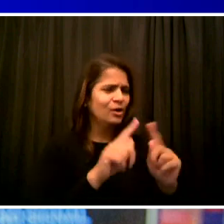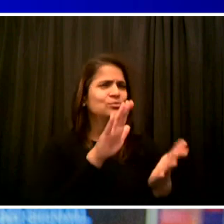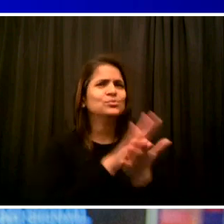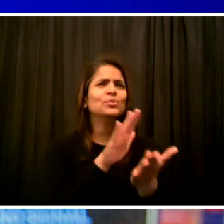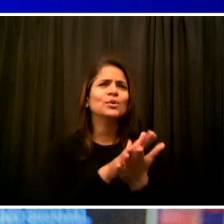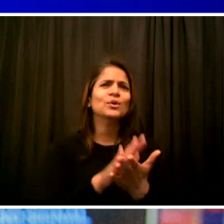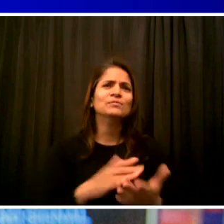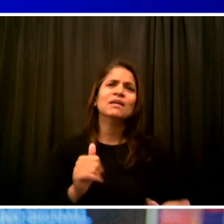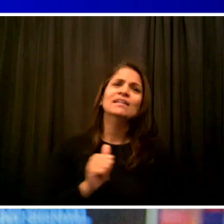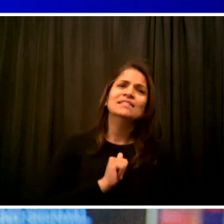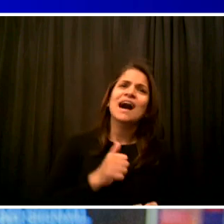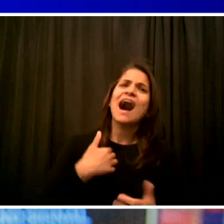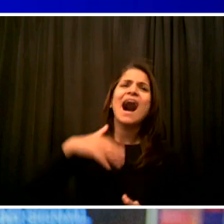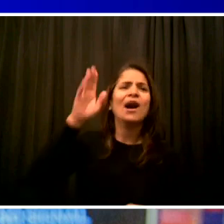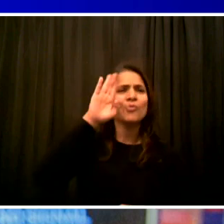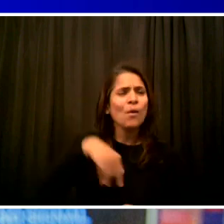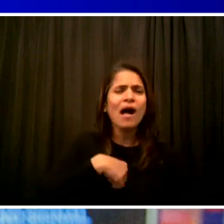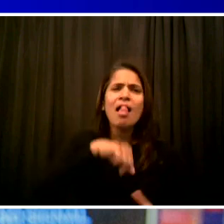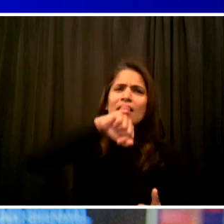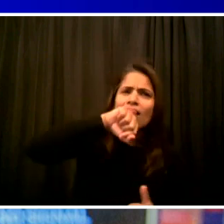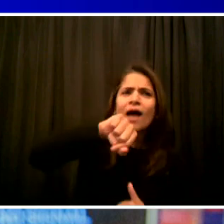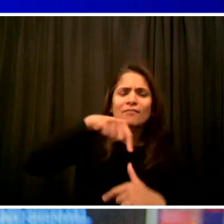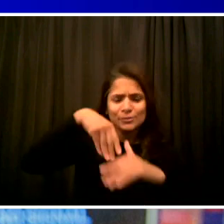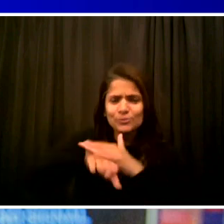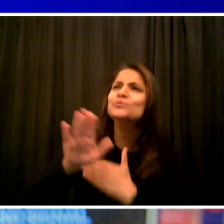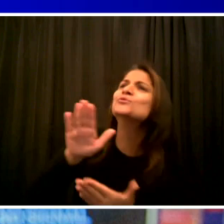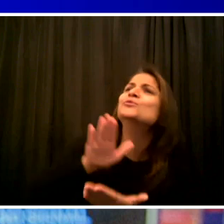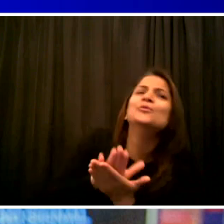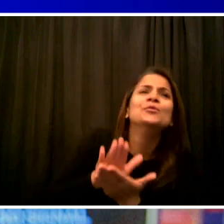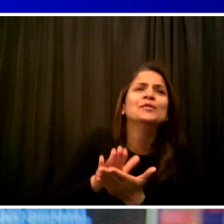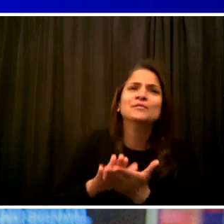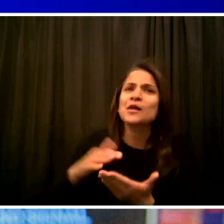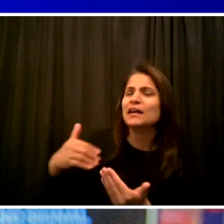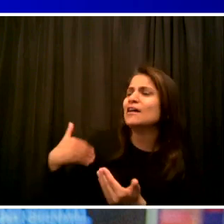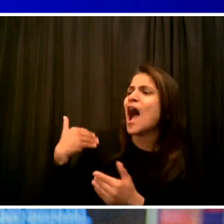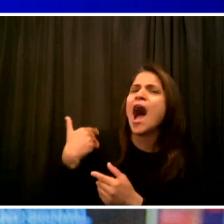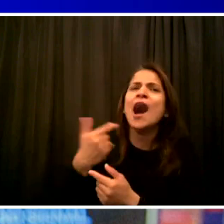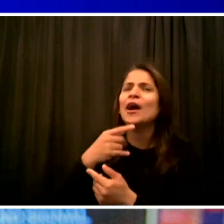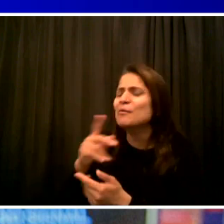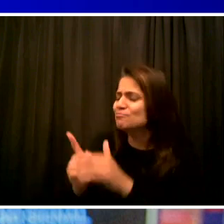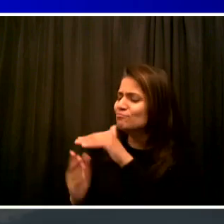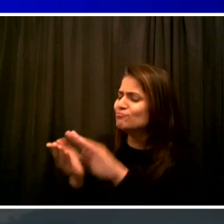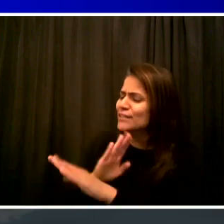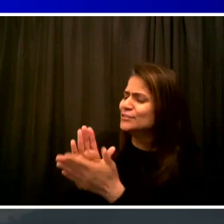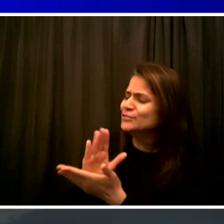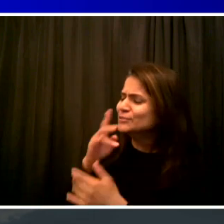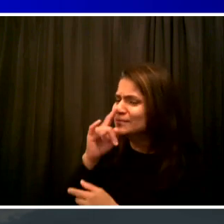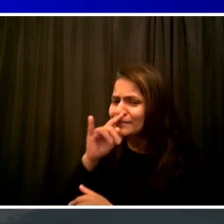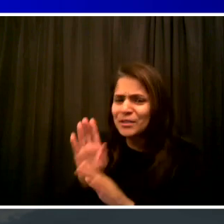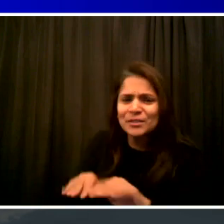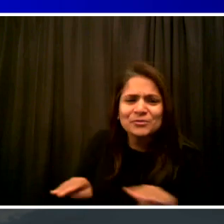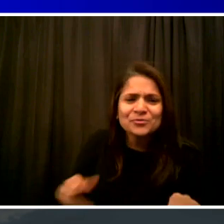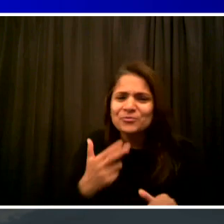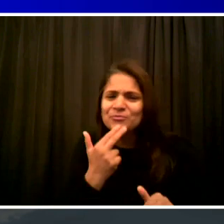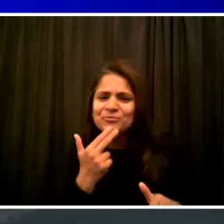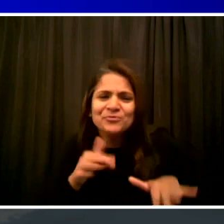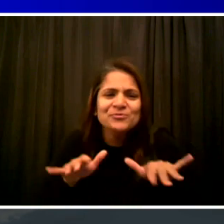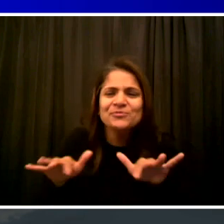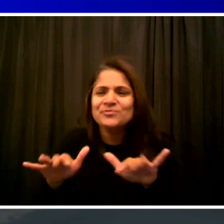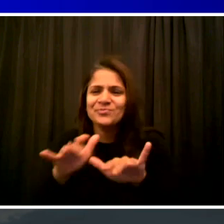INTO A PRE-K CLASRSO AOMND YOU SEE THOSE 4-EAYR-DSOL FULL OF LIFE, FULL OF